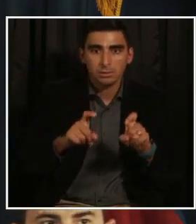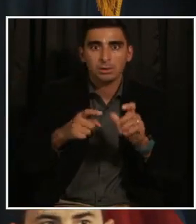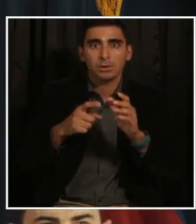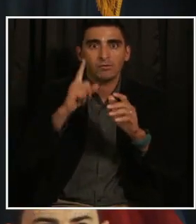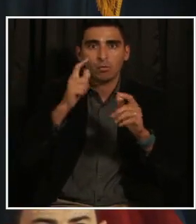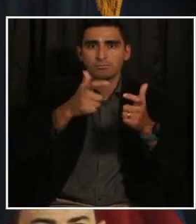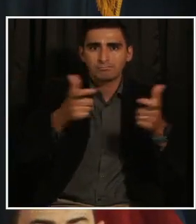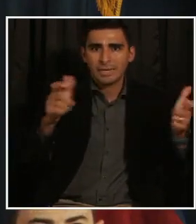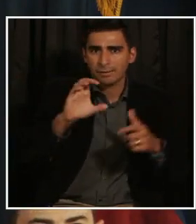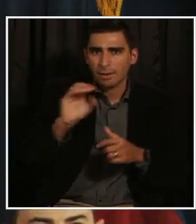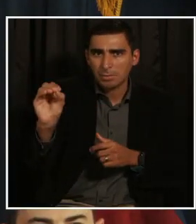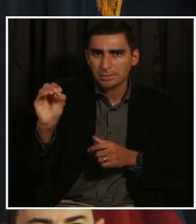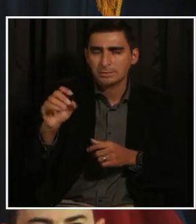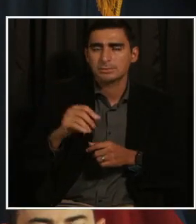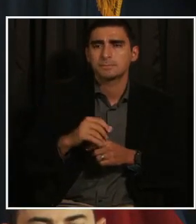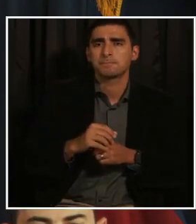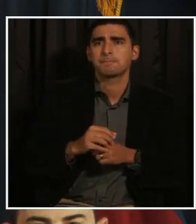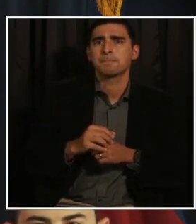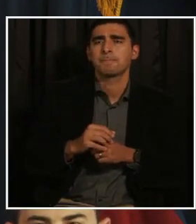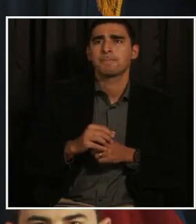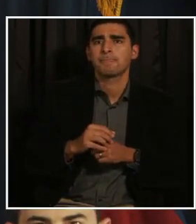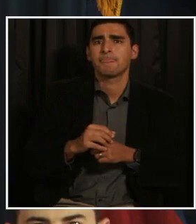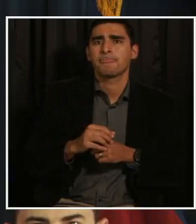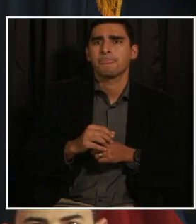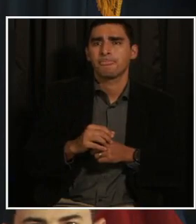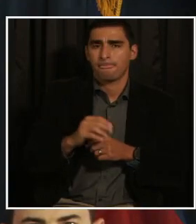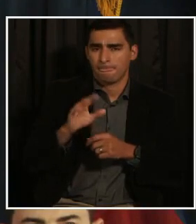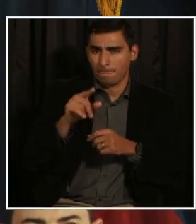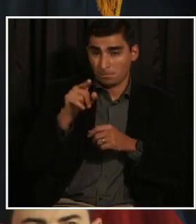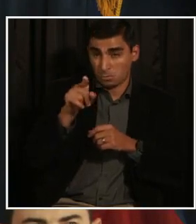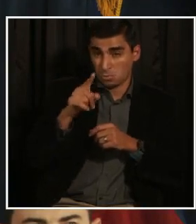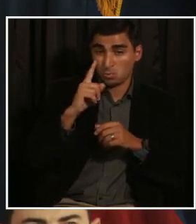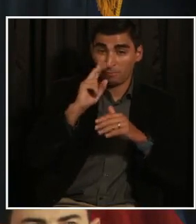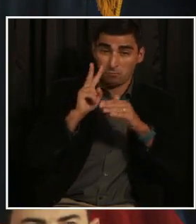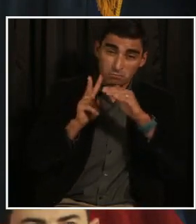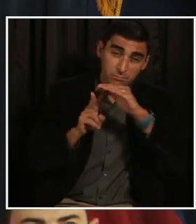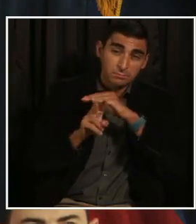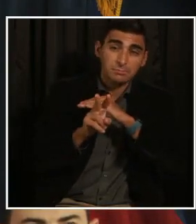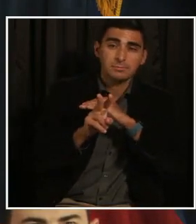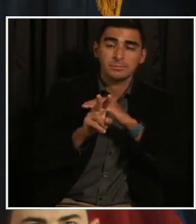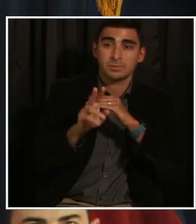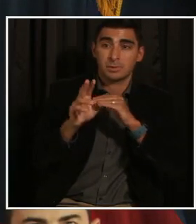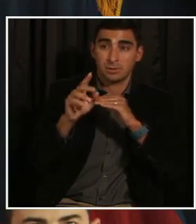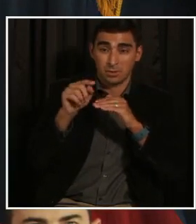but i'm wondering if you foresee there's going to be any issue for private companies when it comes